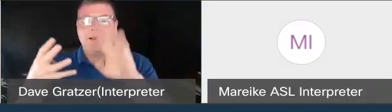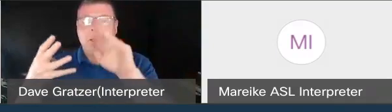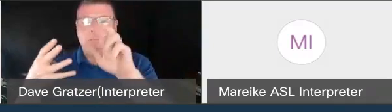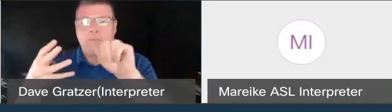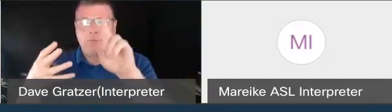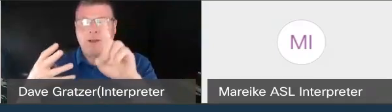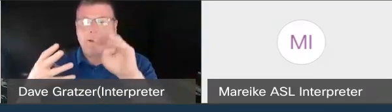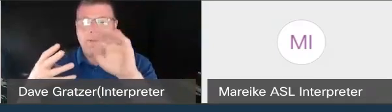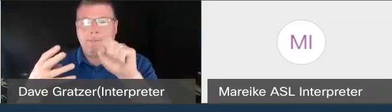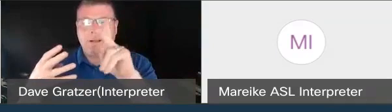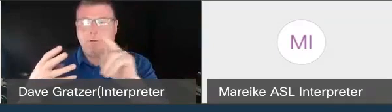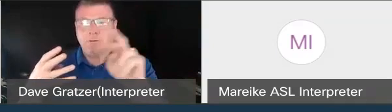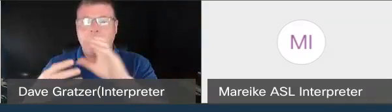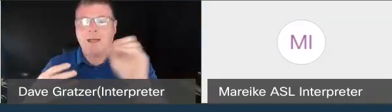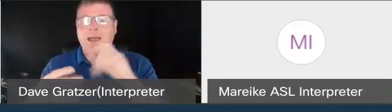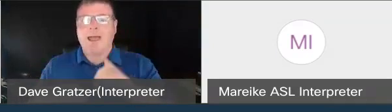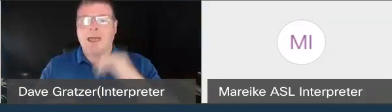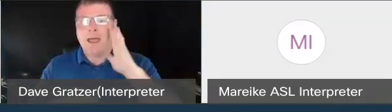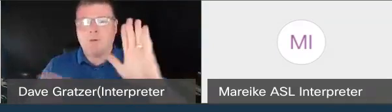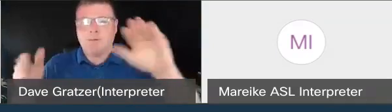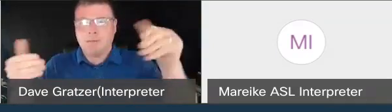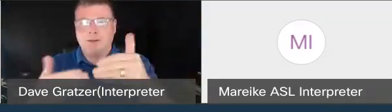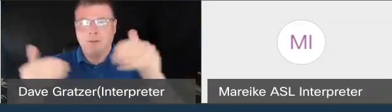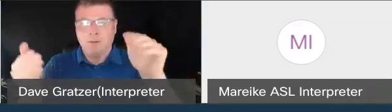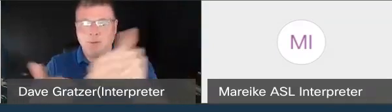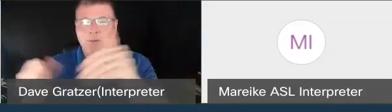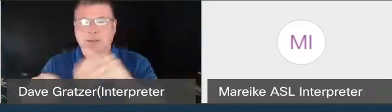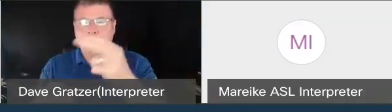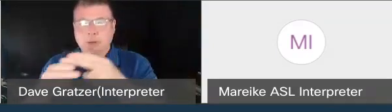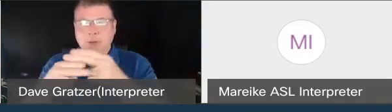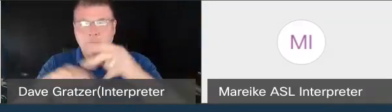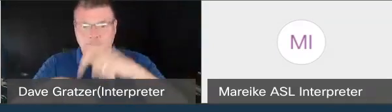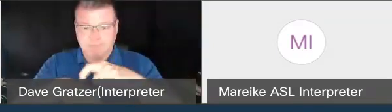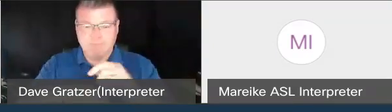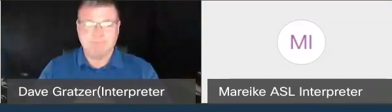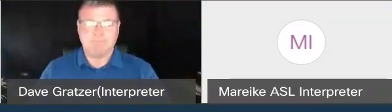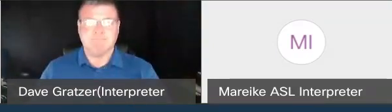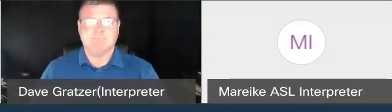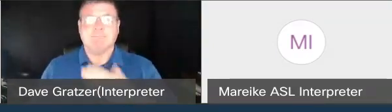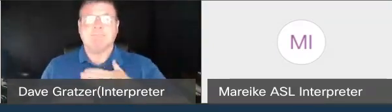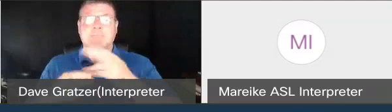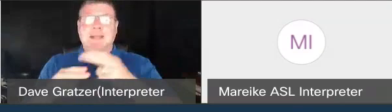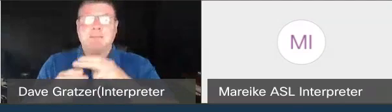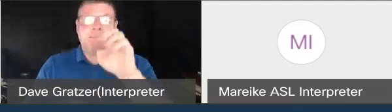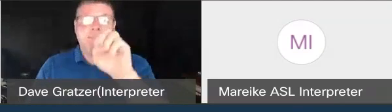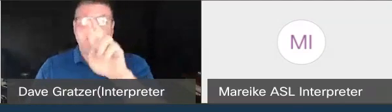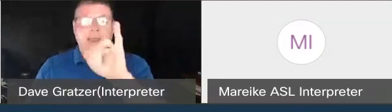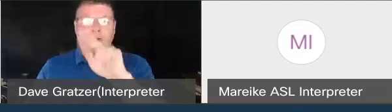and Officer Phil Tanis, and I will be introducing them in a couple of minutes. My name is Erika Ihara.